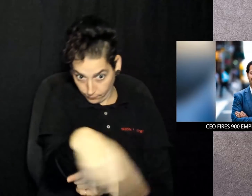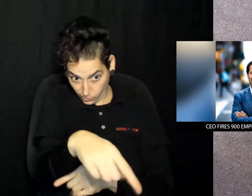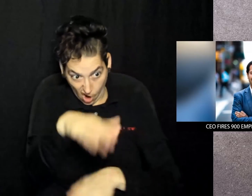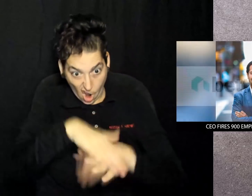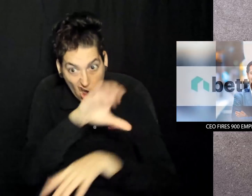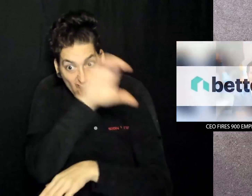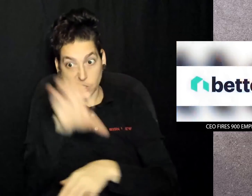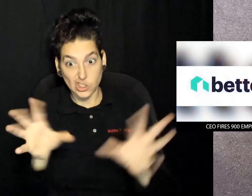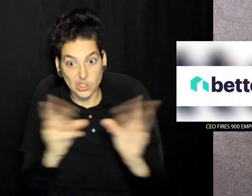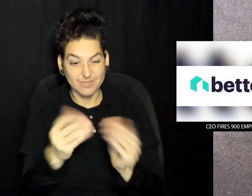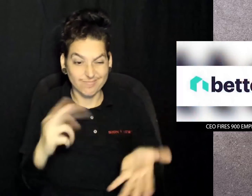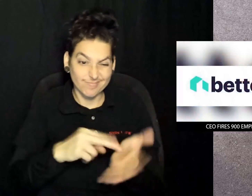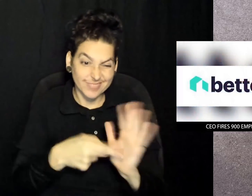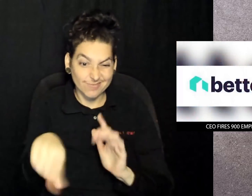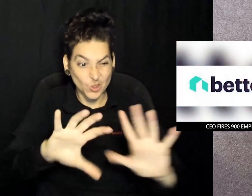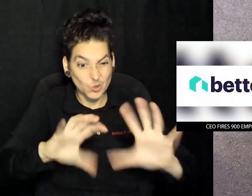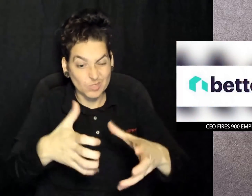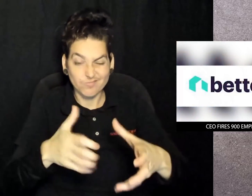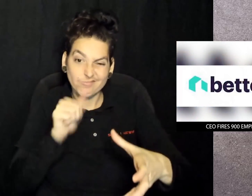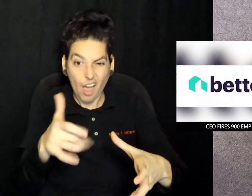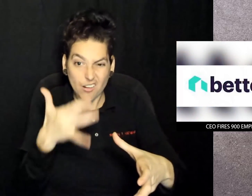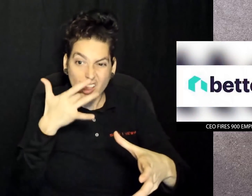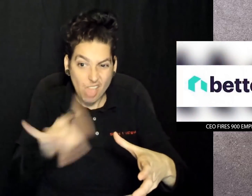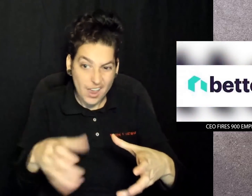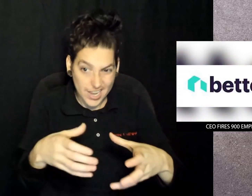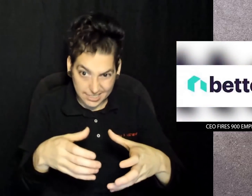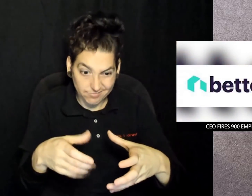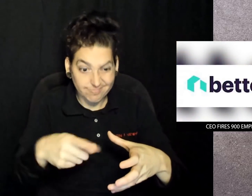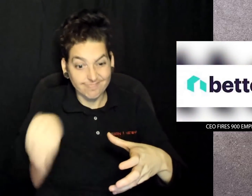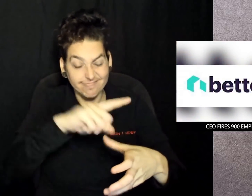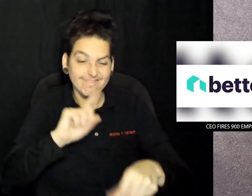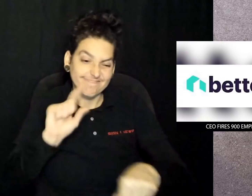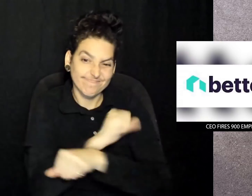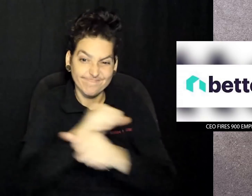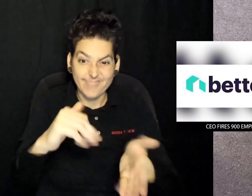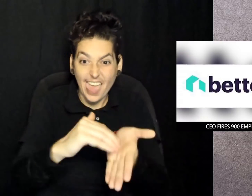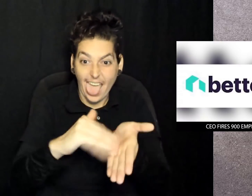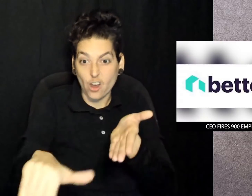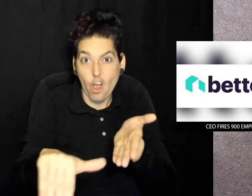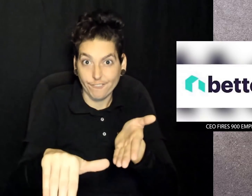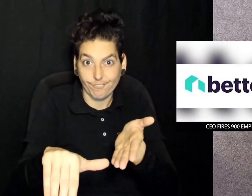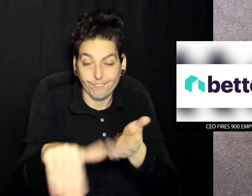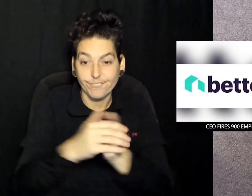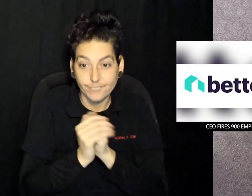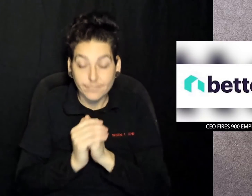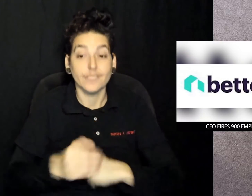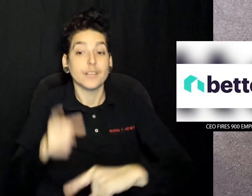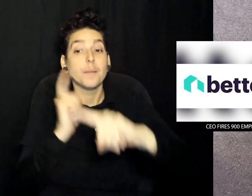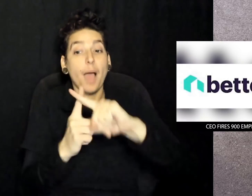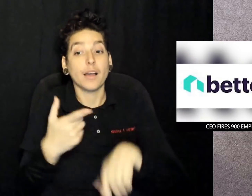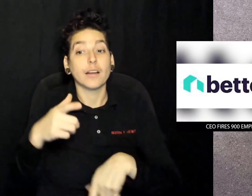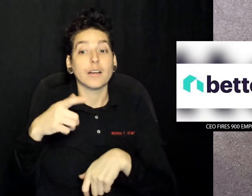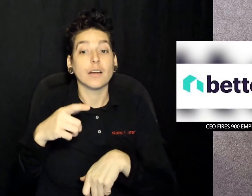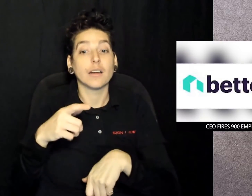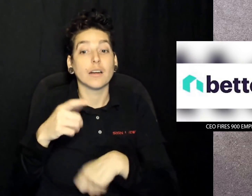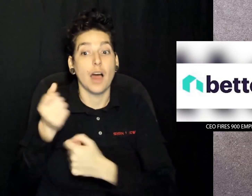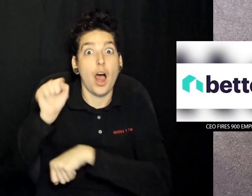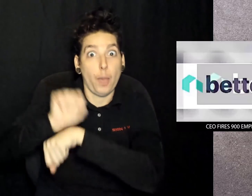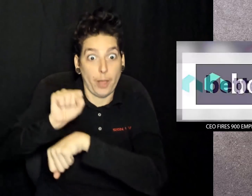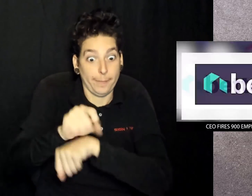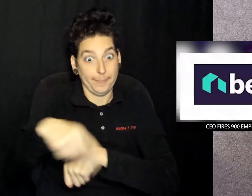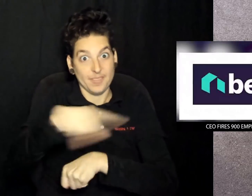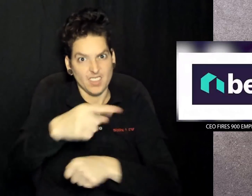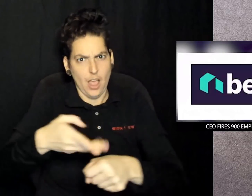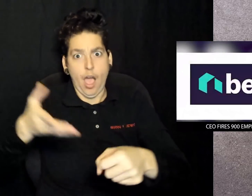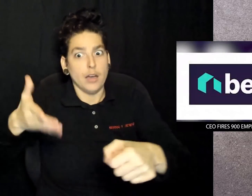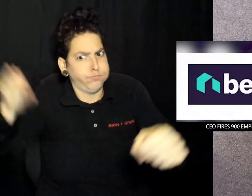employees during a Zoom webinar by saying if you're on this call you are part of the unlucky